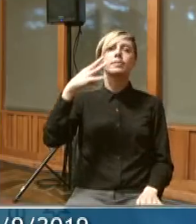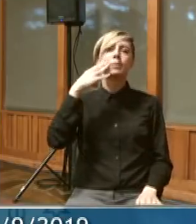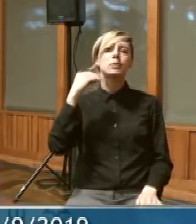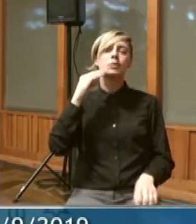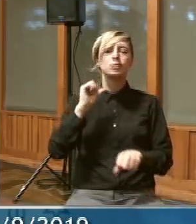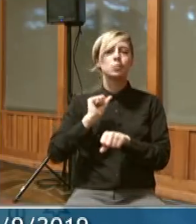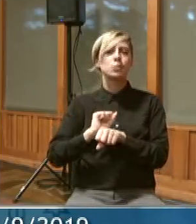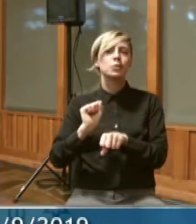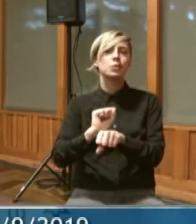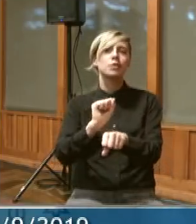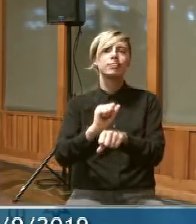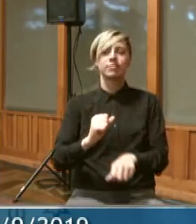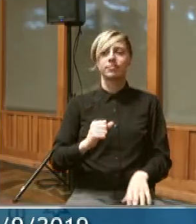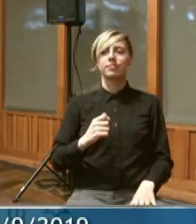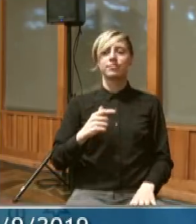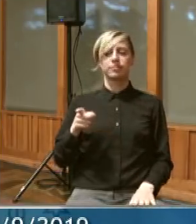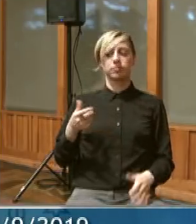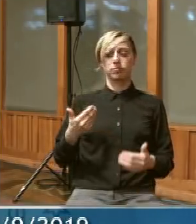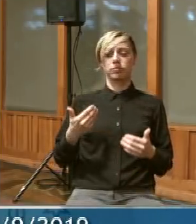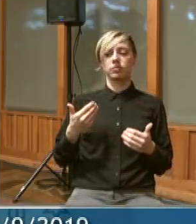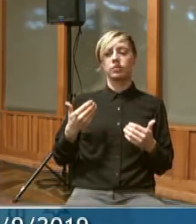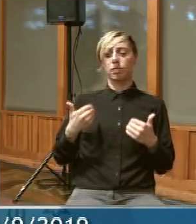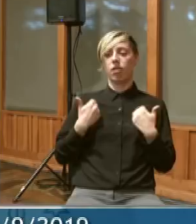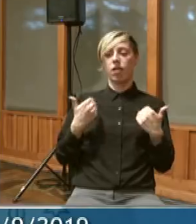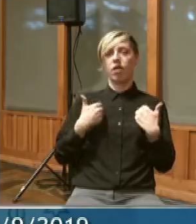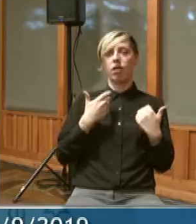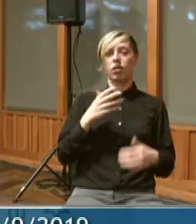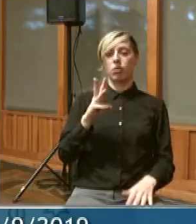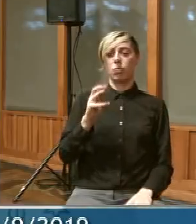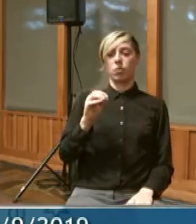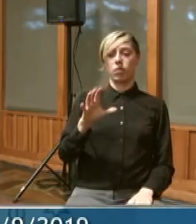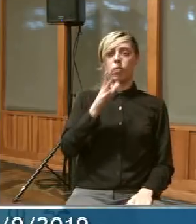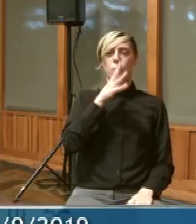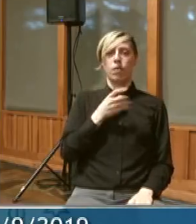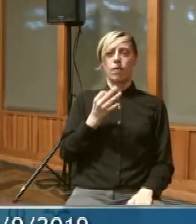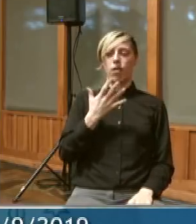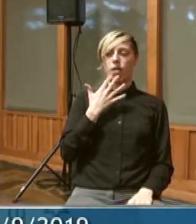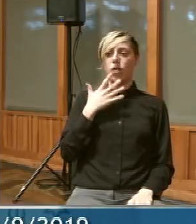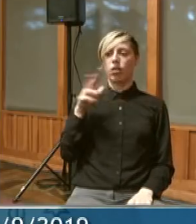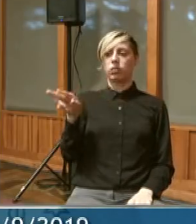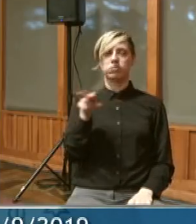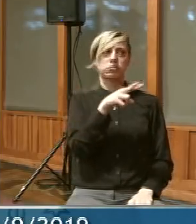UNION WHO WORKED THERE, HER JOB IS POTENTIALLY ON THE LINE. SHE STARTS OFF DESCRIBING HER EXPERIENCE WORKING THERE AS ONE